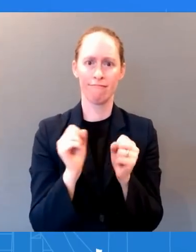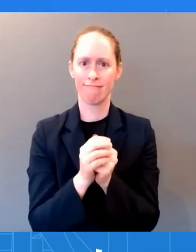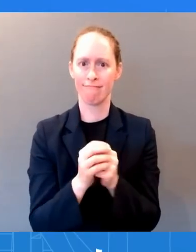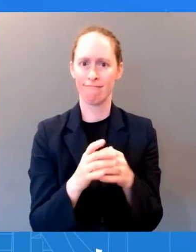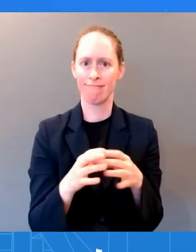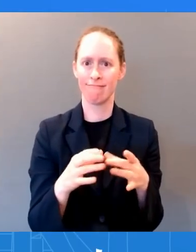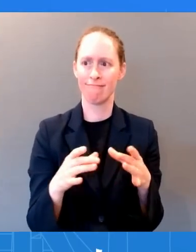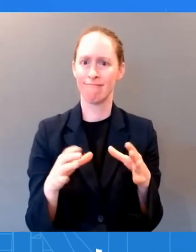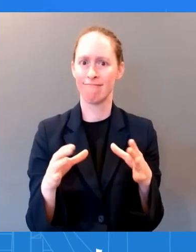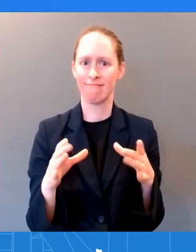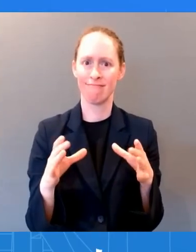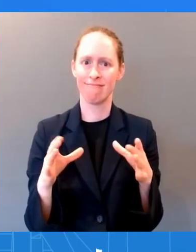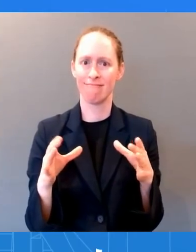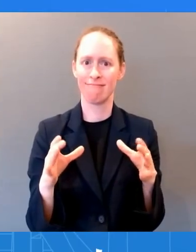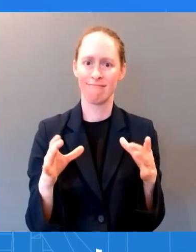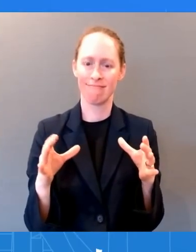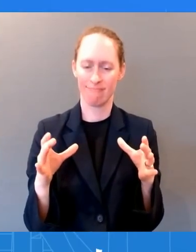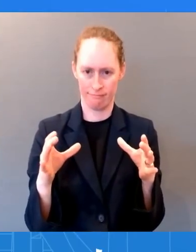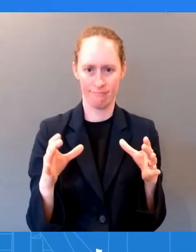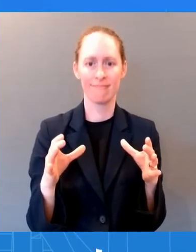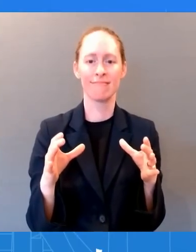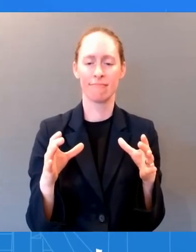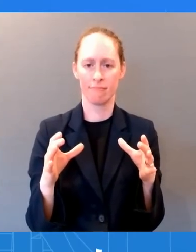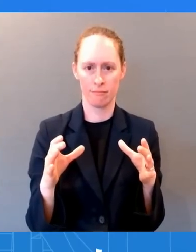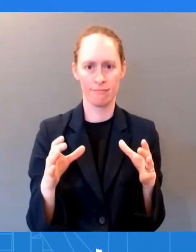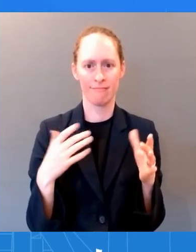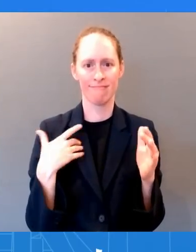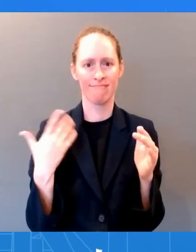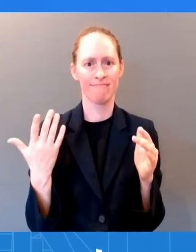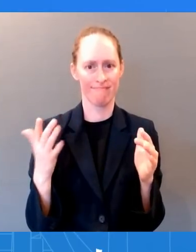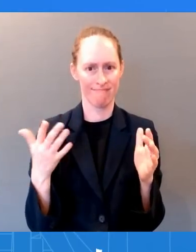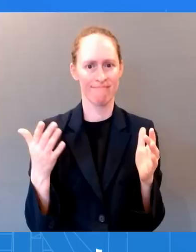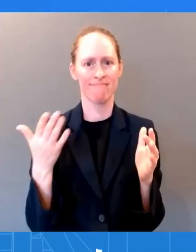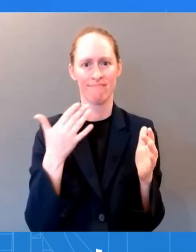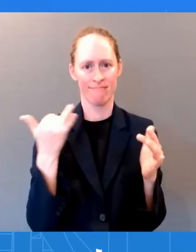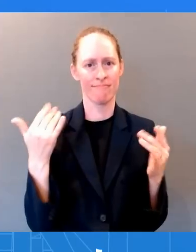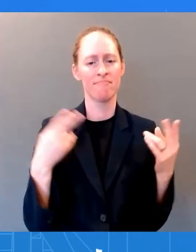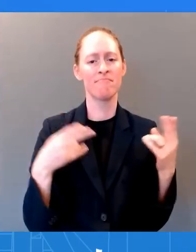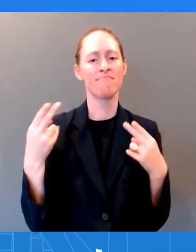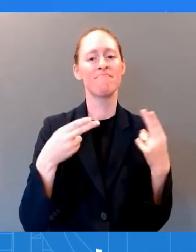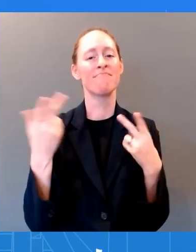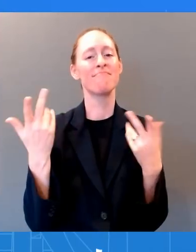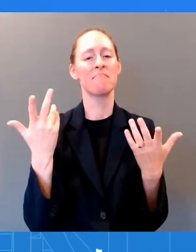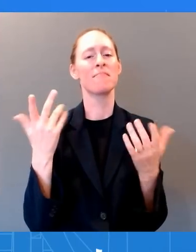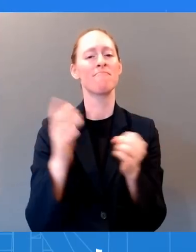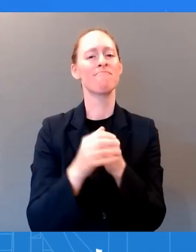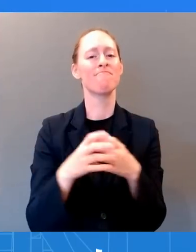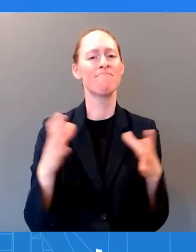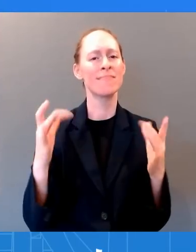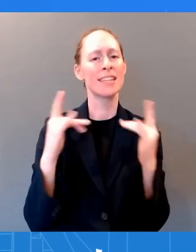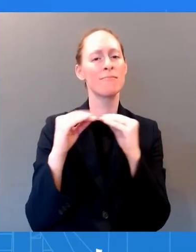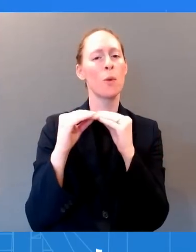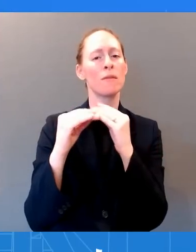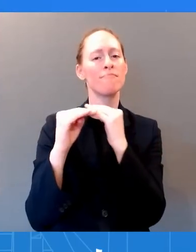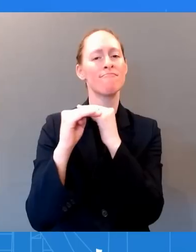just a bit as we're going into that transition, making sure we do not lose the gains that we have seen this past year.